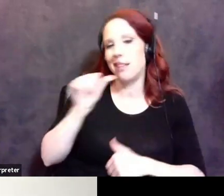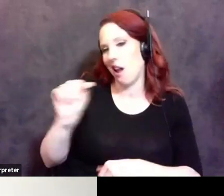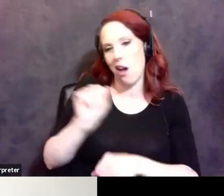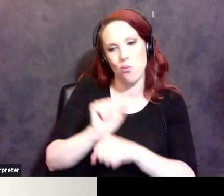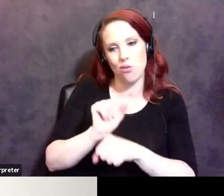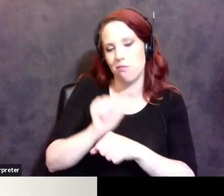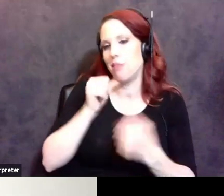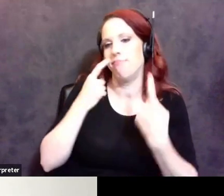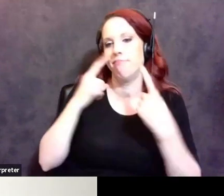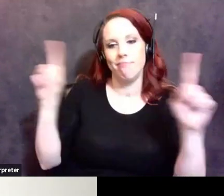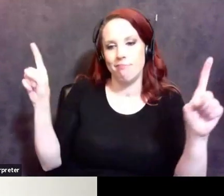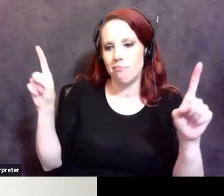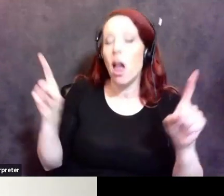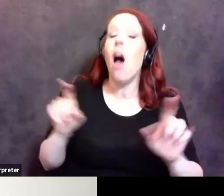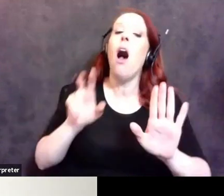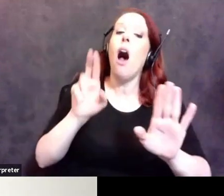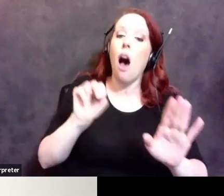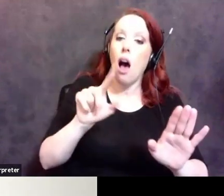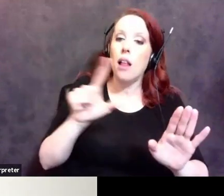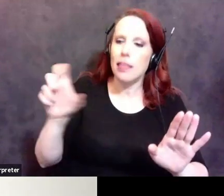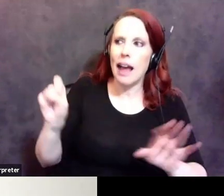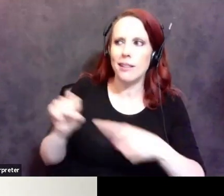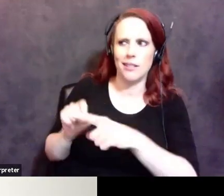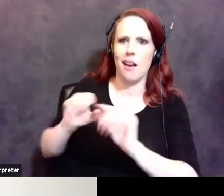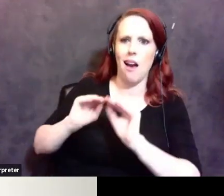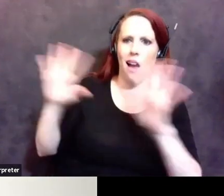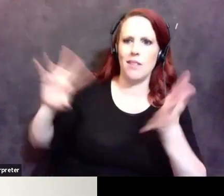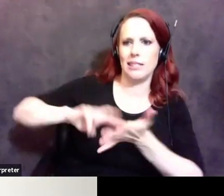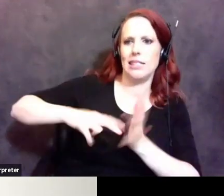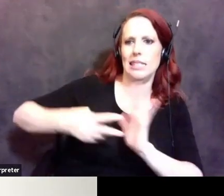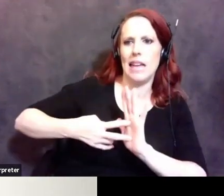are egregiously doing something wrong and then that might be a different story. But